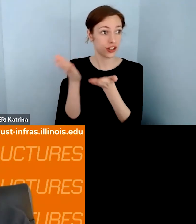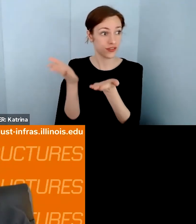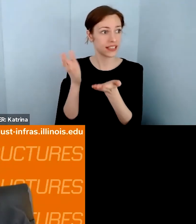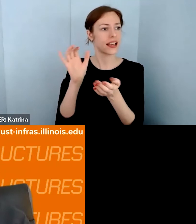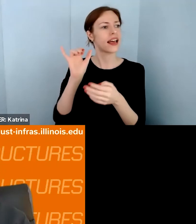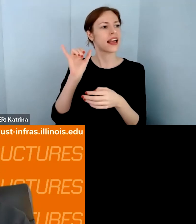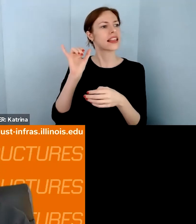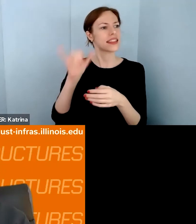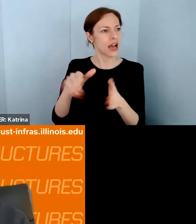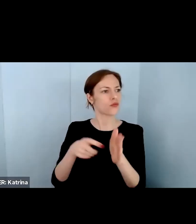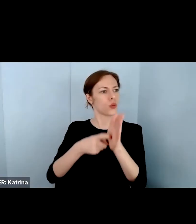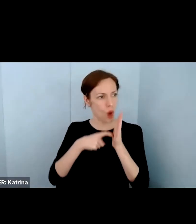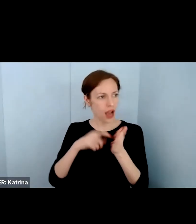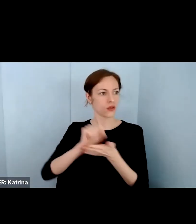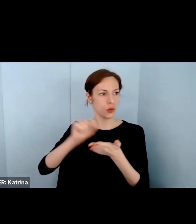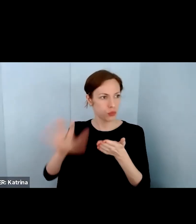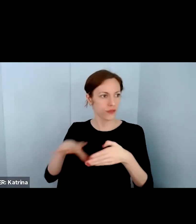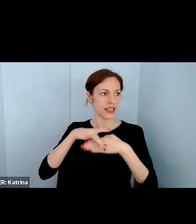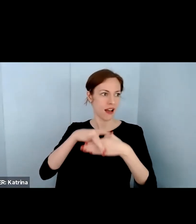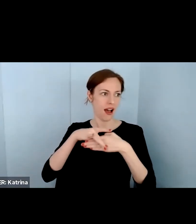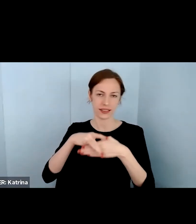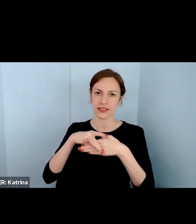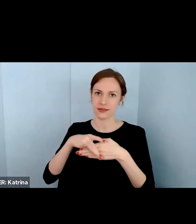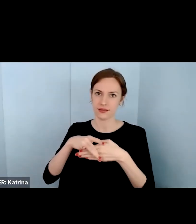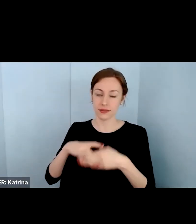So in terms of things that have been posted or removed.